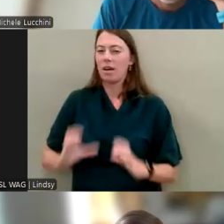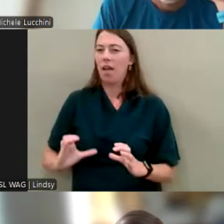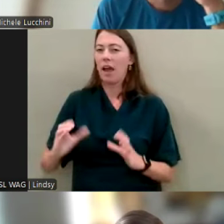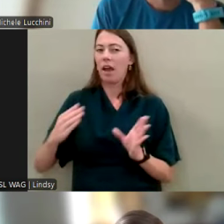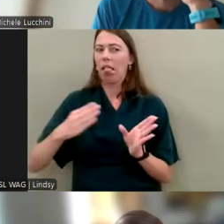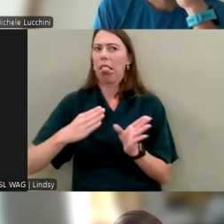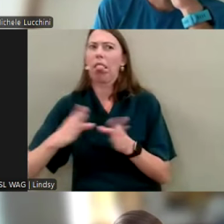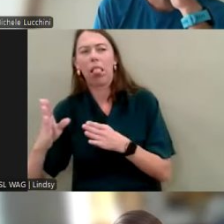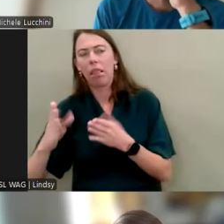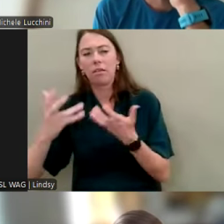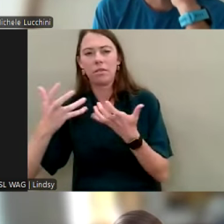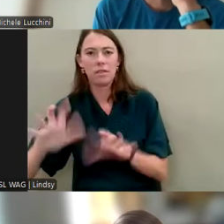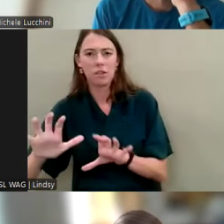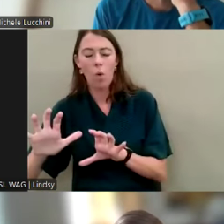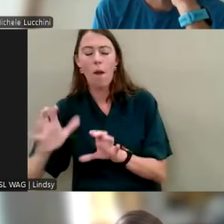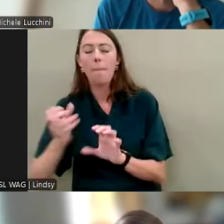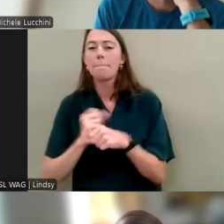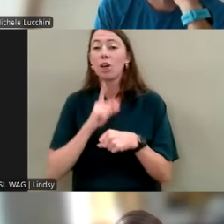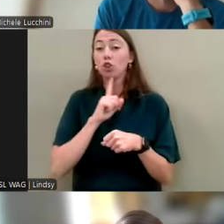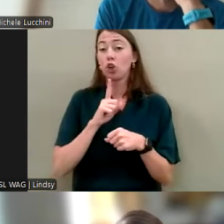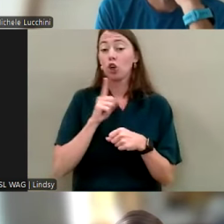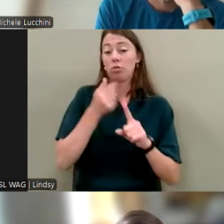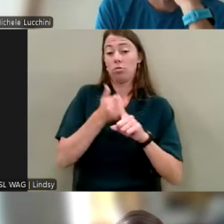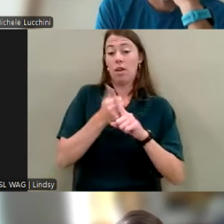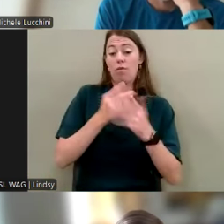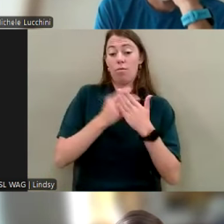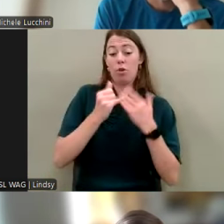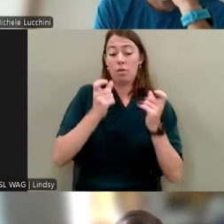that that's getting documented as well, so that there's not, you know, something that